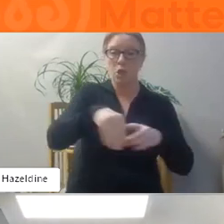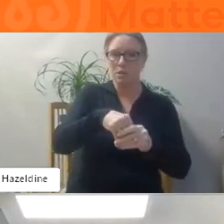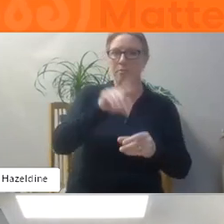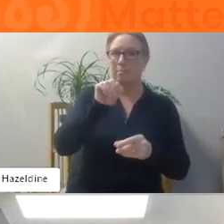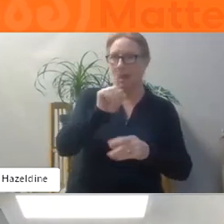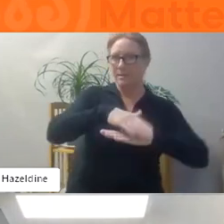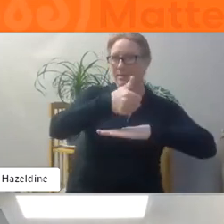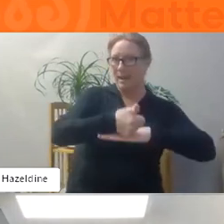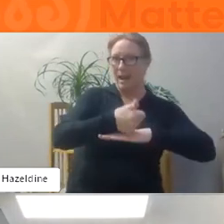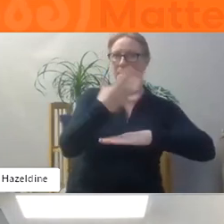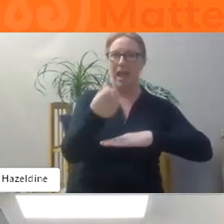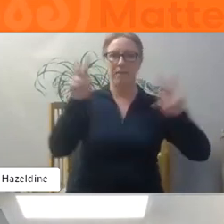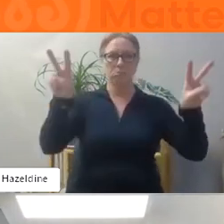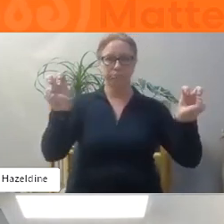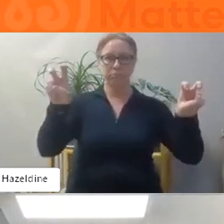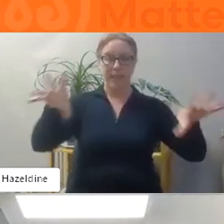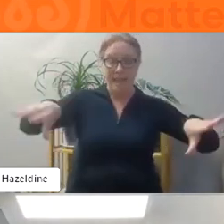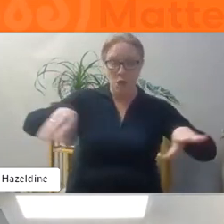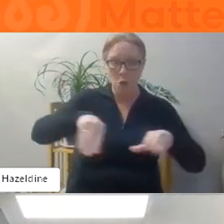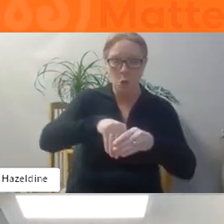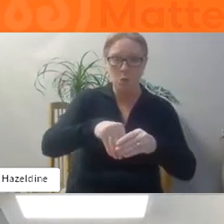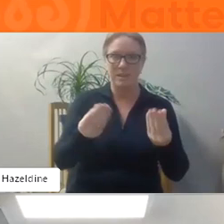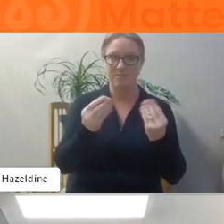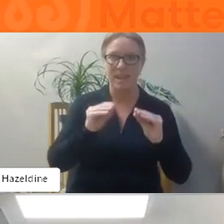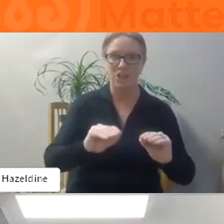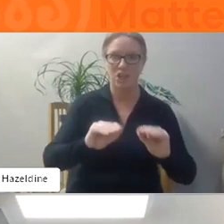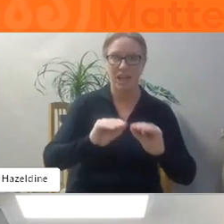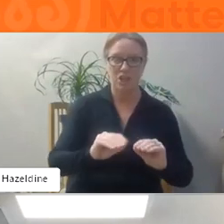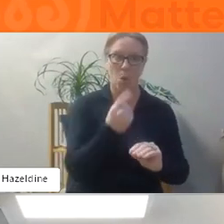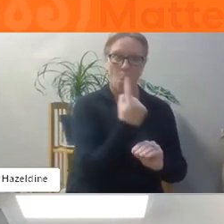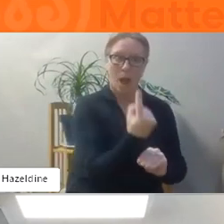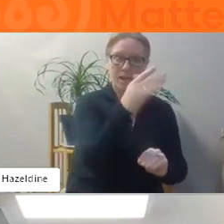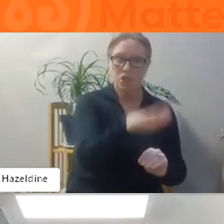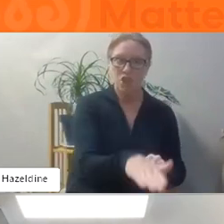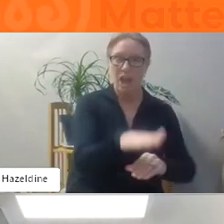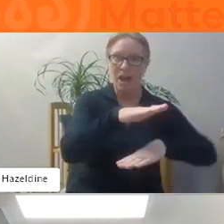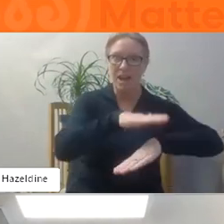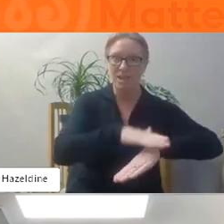that we would do inclusive education one child at a time. And I think